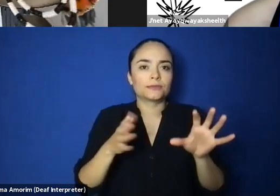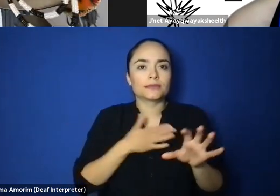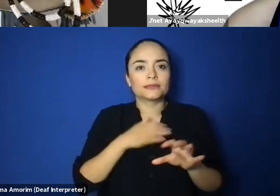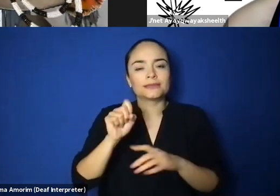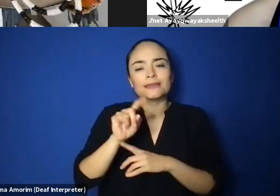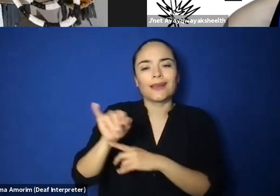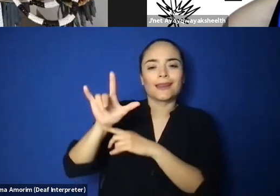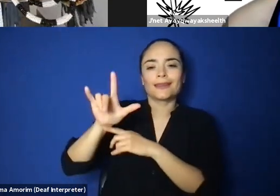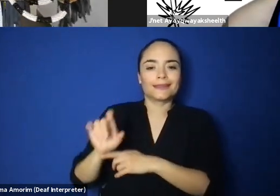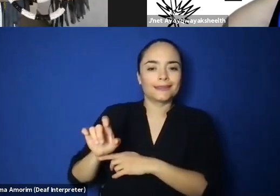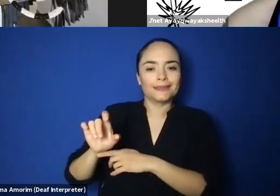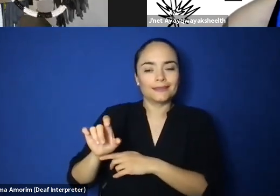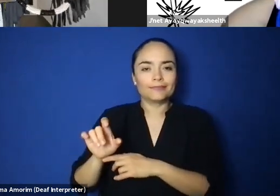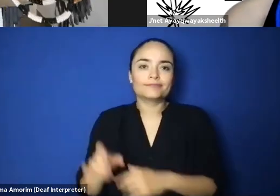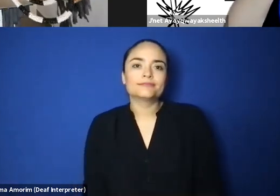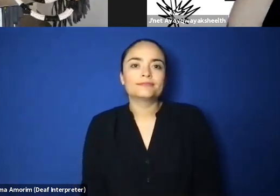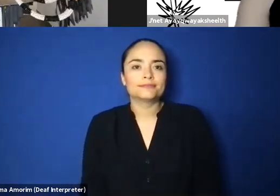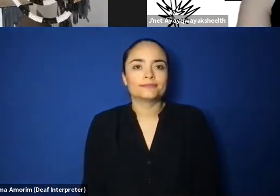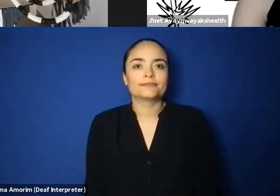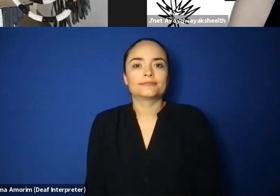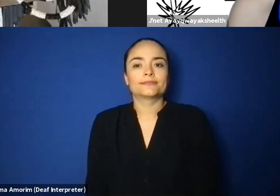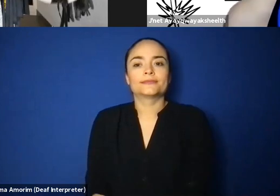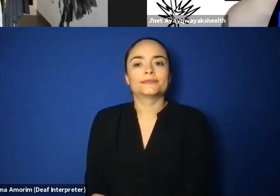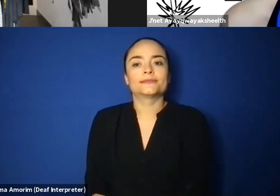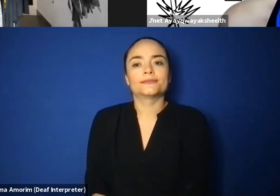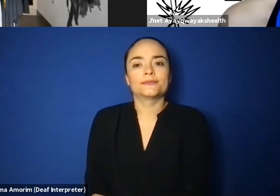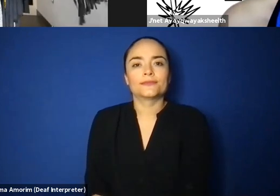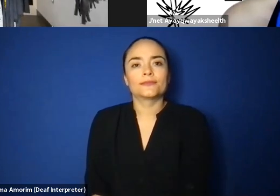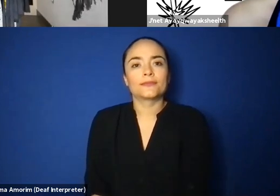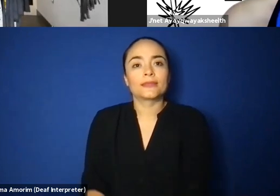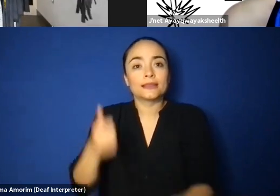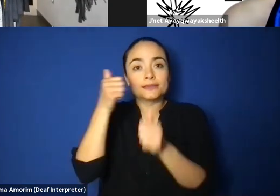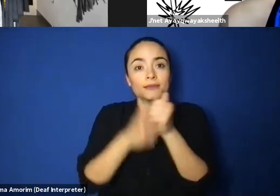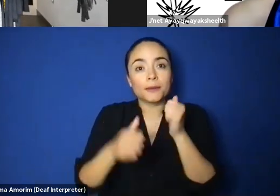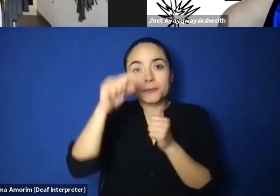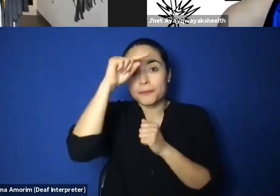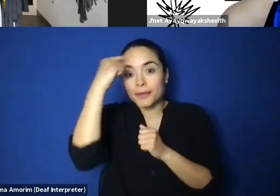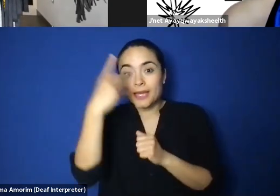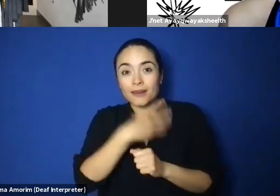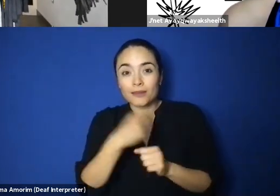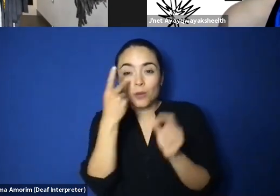every piece of this has a story behind it. So the story behind this one is that's my name. So